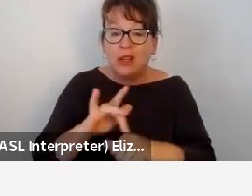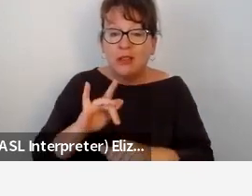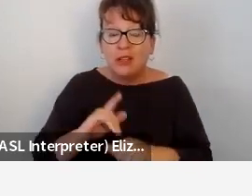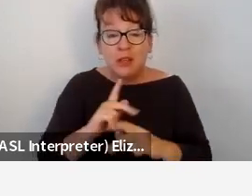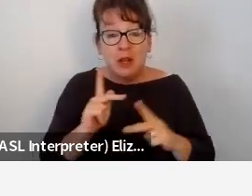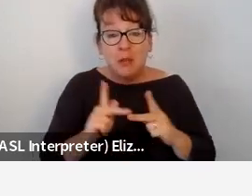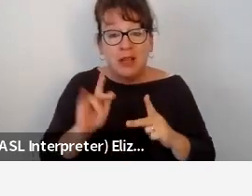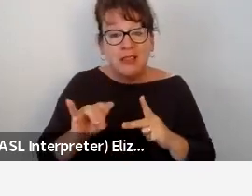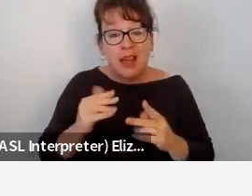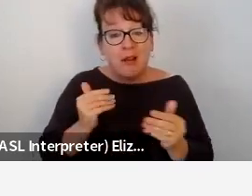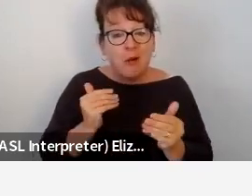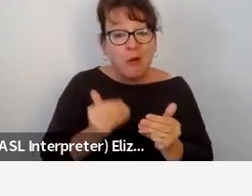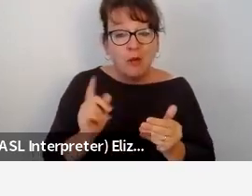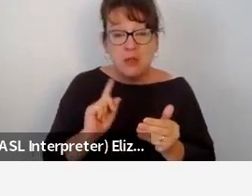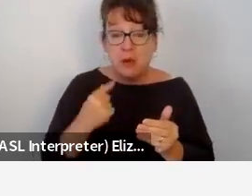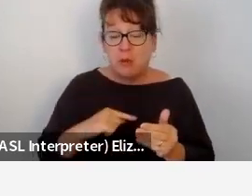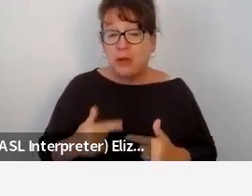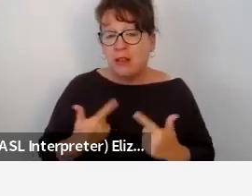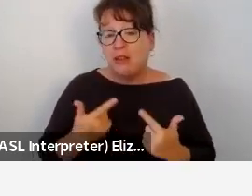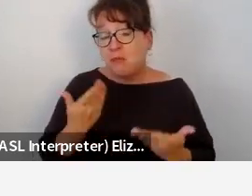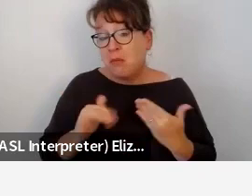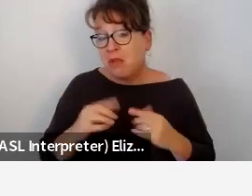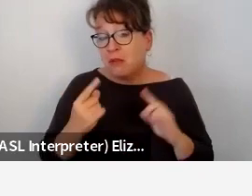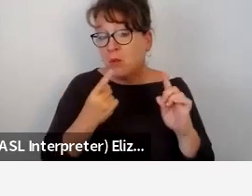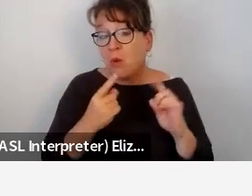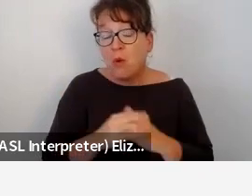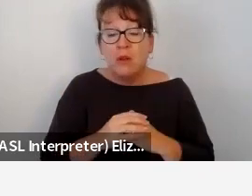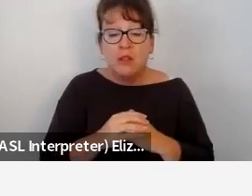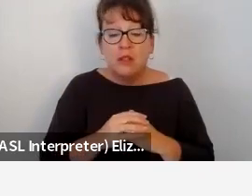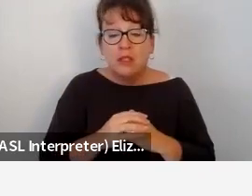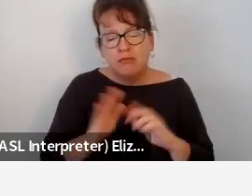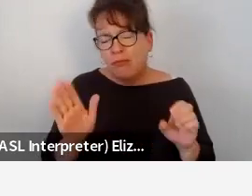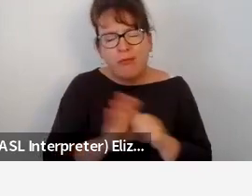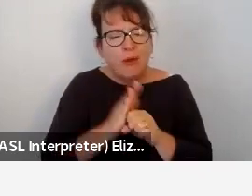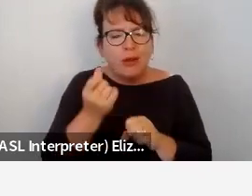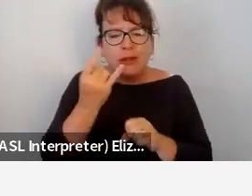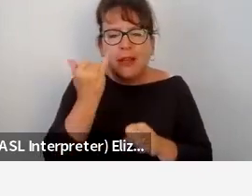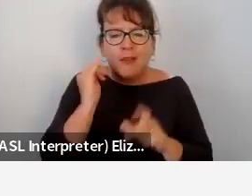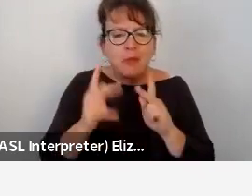of R&D projects that traditionally DOE, R&D, and other programs would fund. And we'll have more